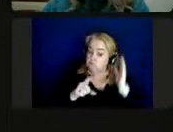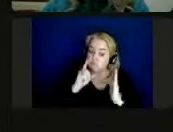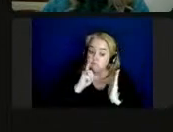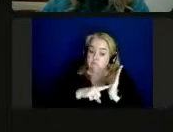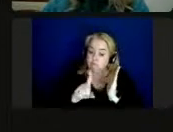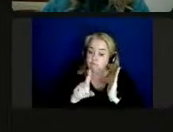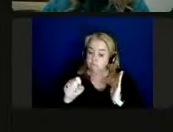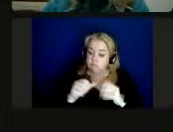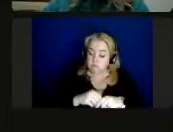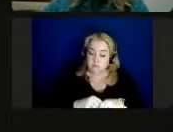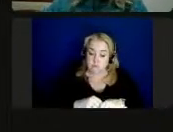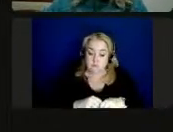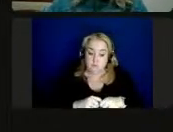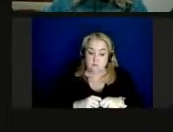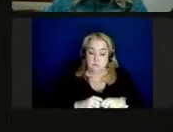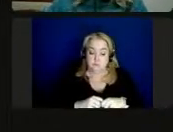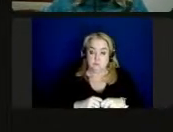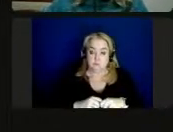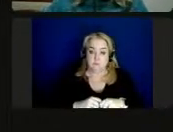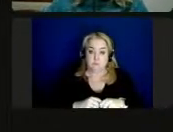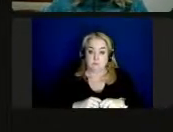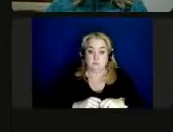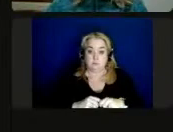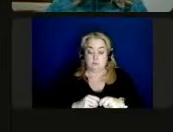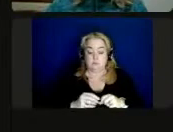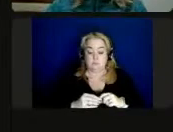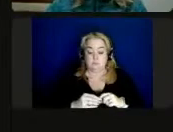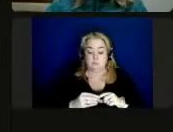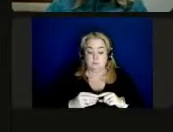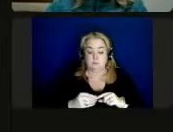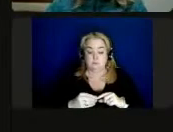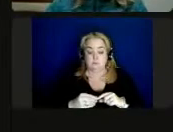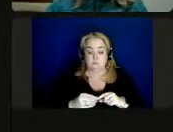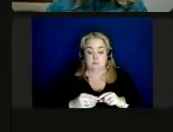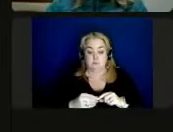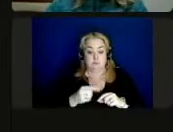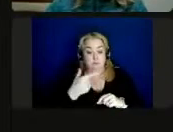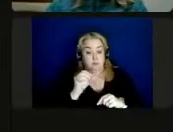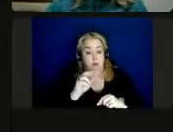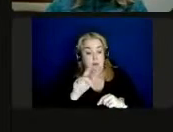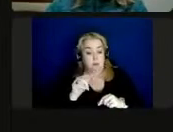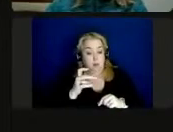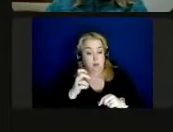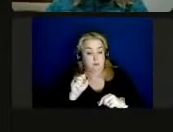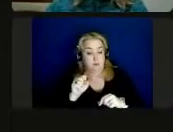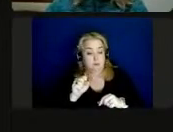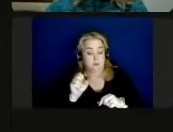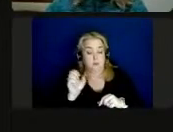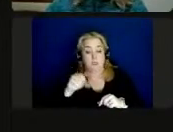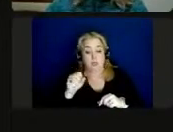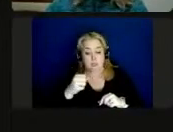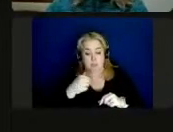IN THE ACTUAL WORK THAT'S